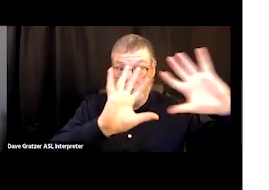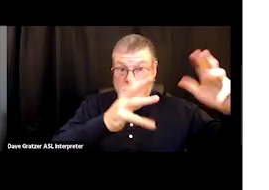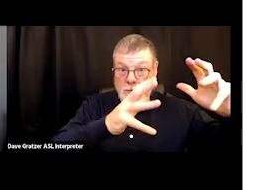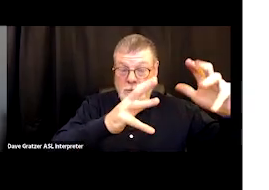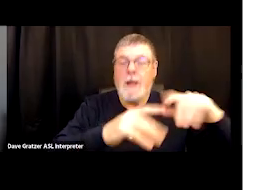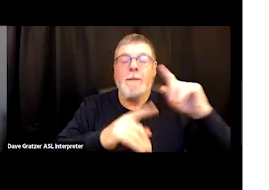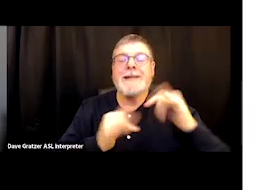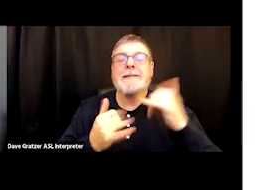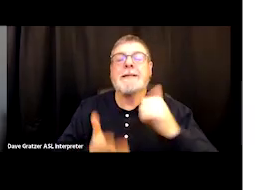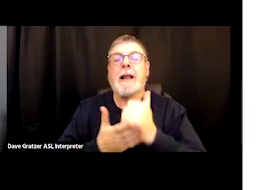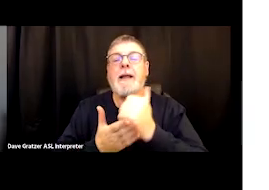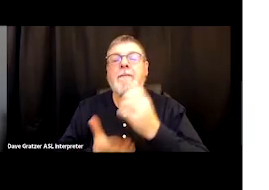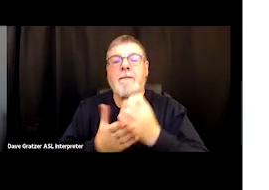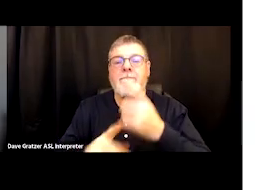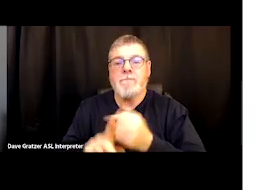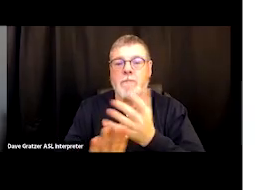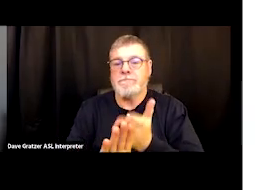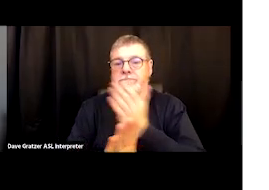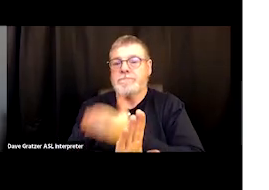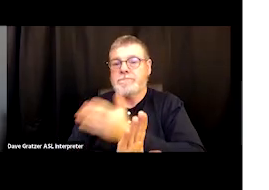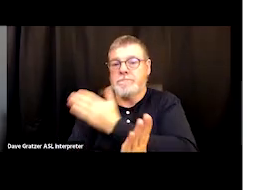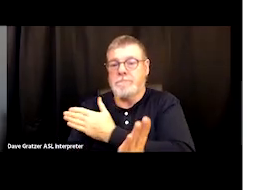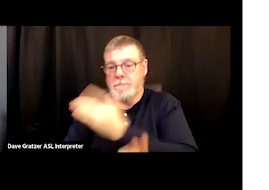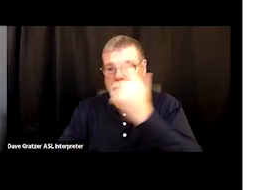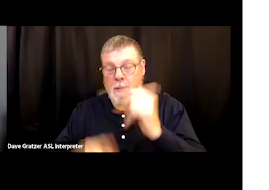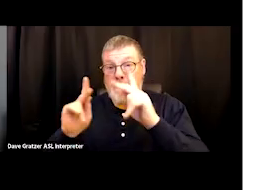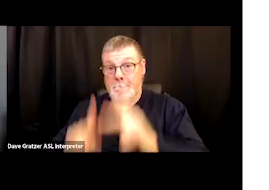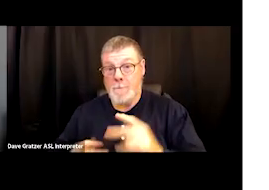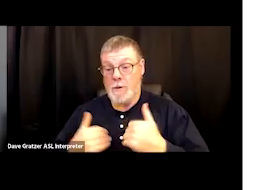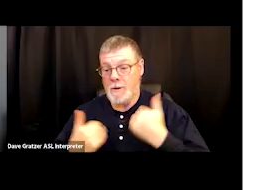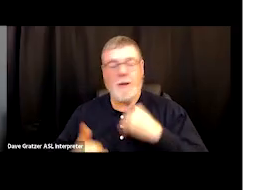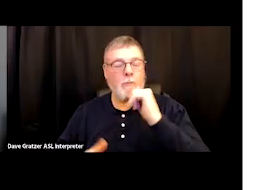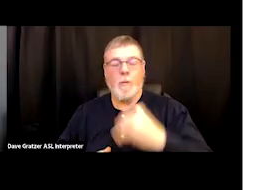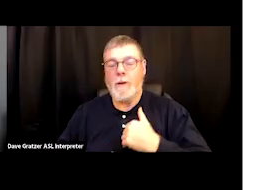that is helpful evidence and context because an individual that's young wouldn't have the work history,